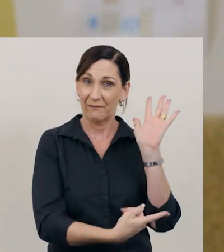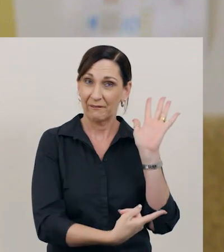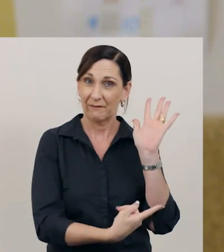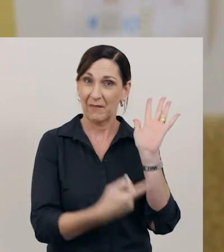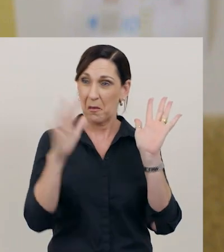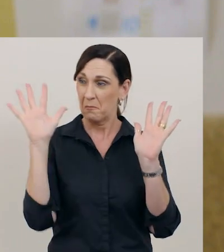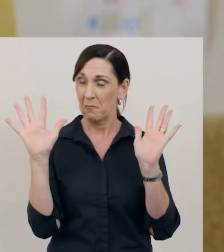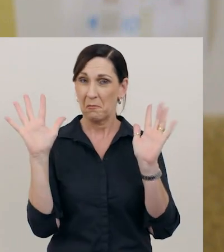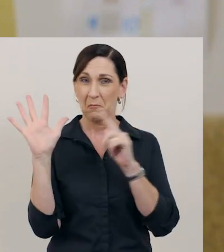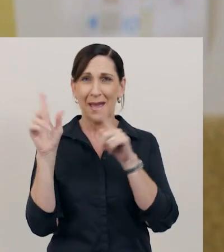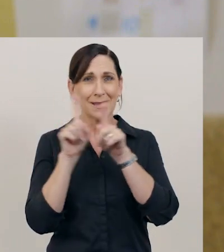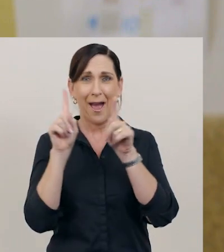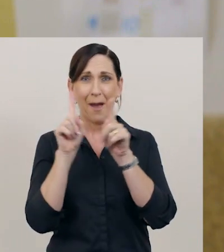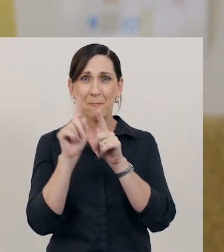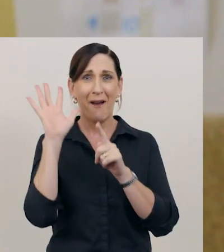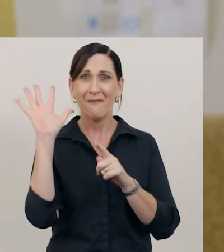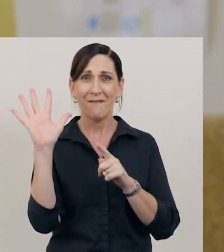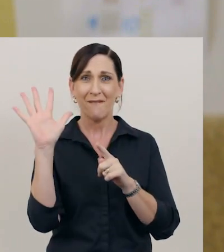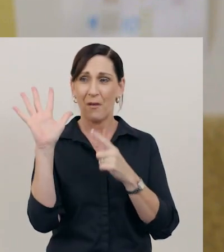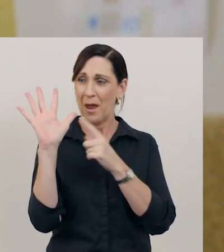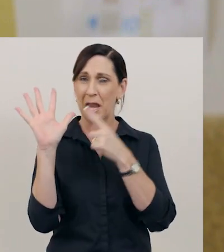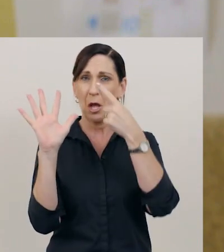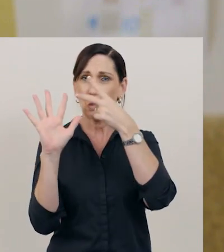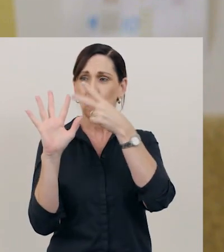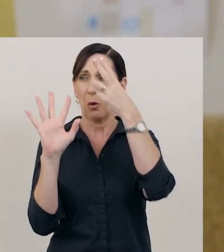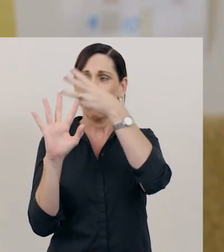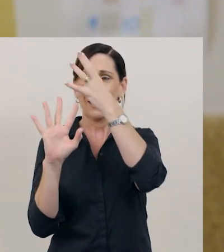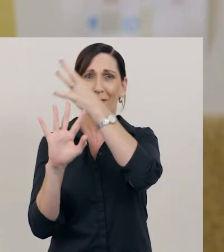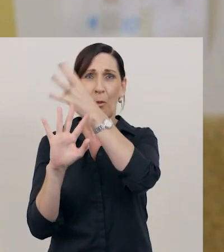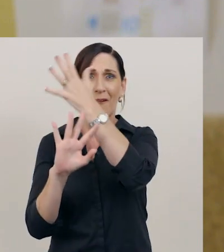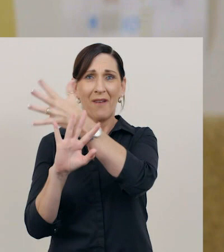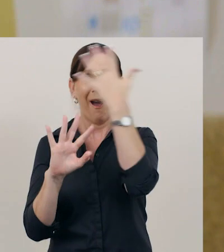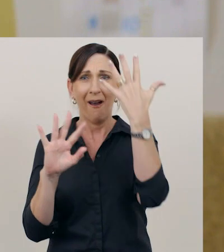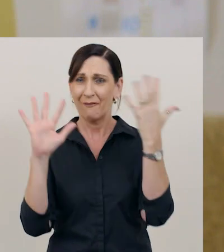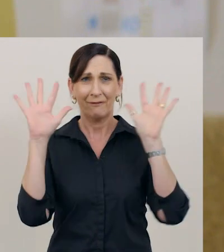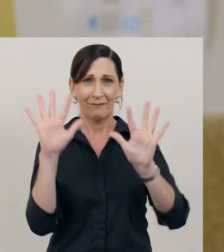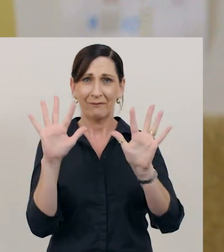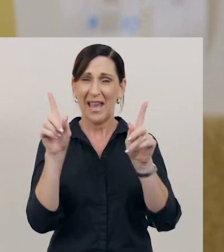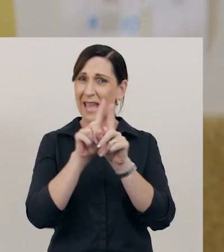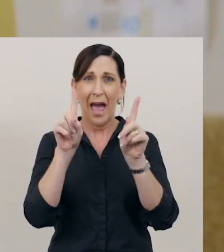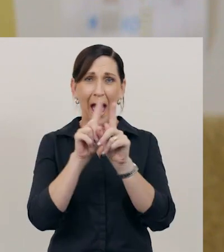And this hand has five fingers. One, two, three, four, five.